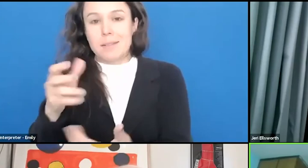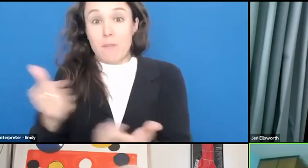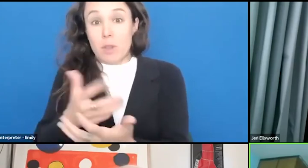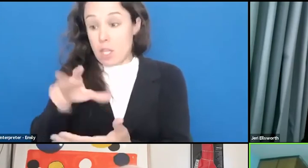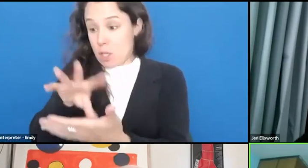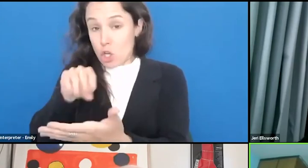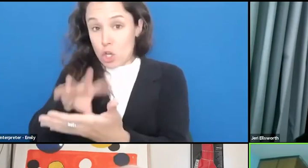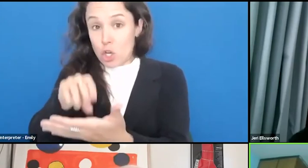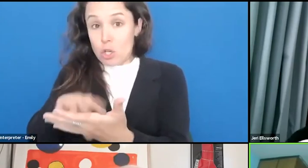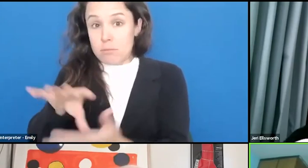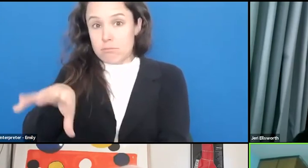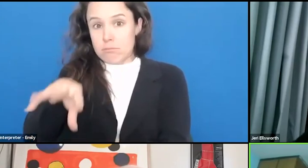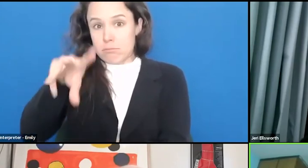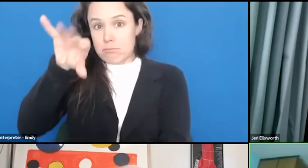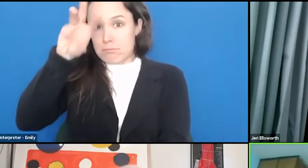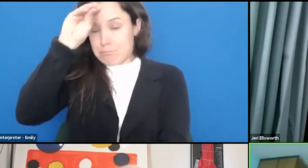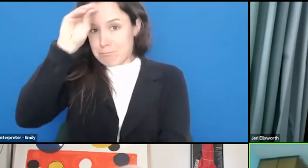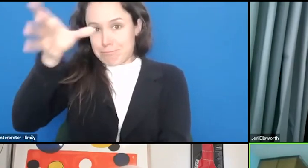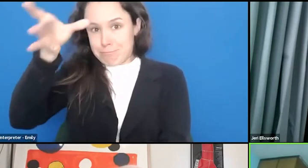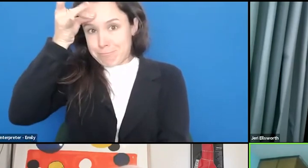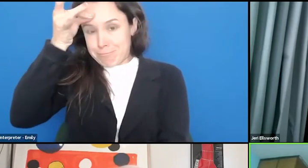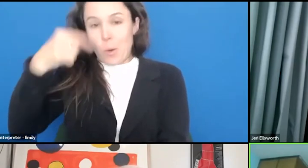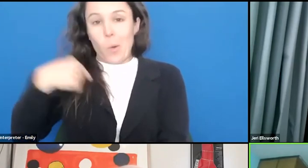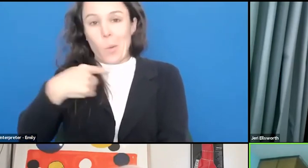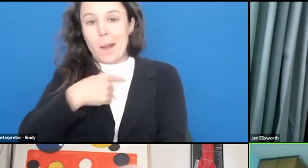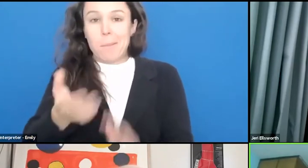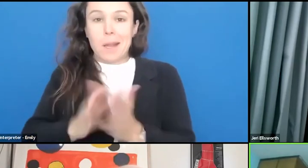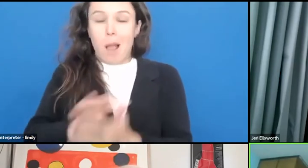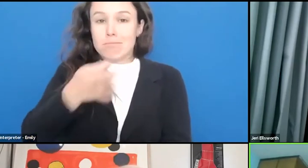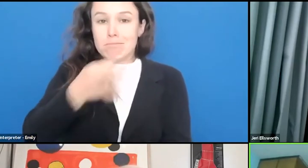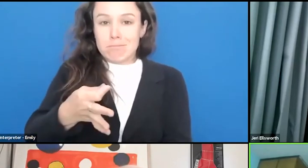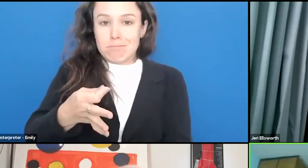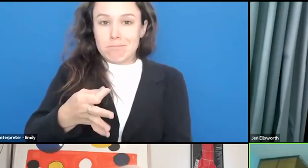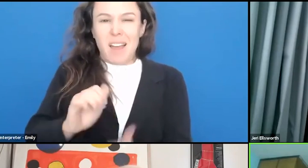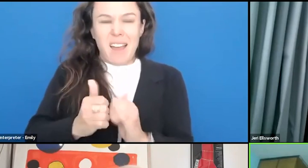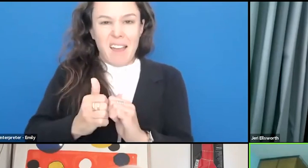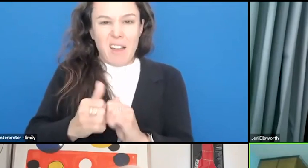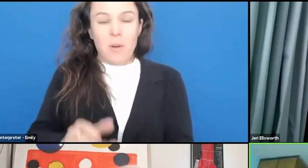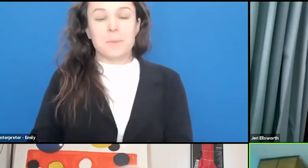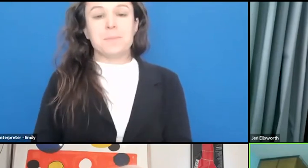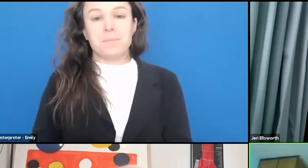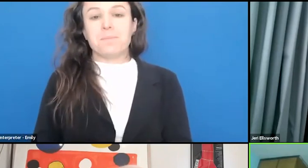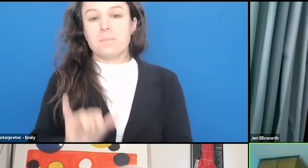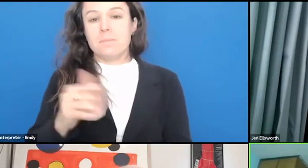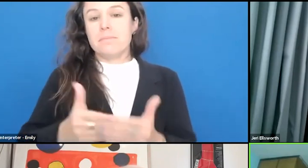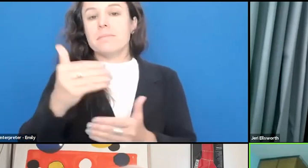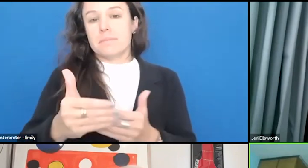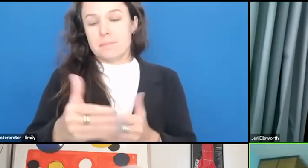we become virtuosos in what we do? So that's kind of the next thing I want you guys to speak to.